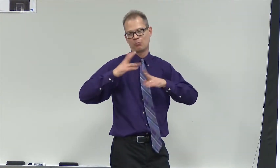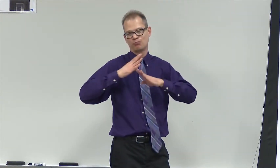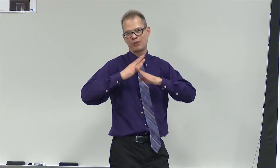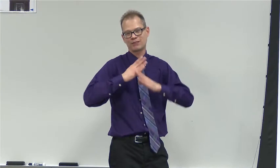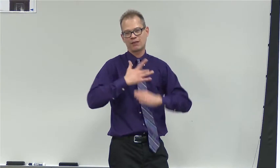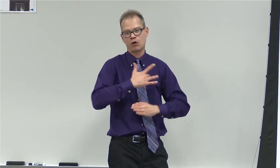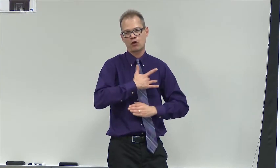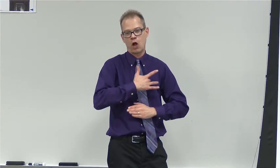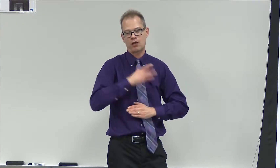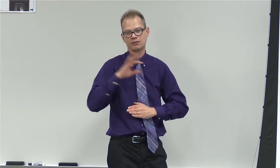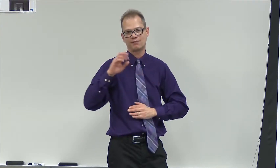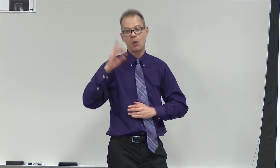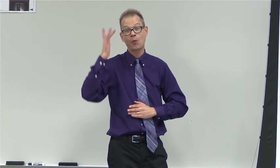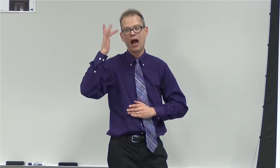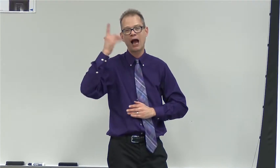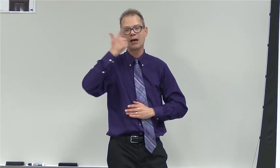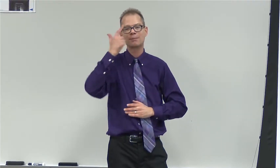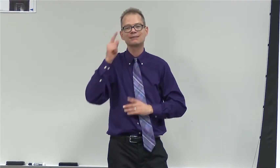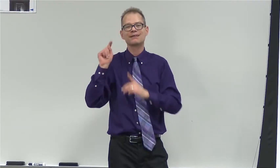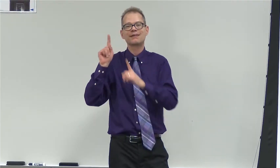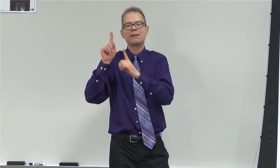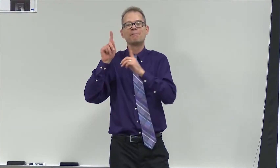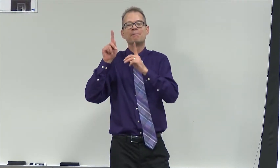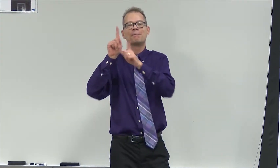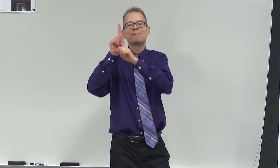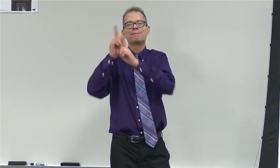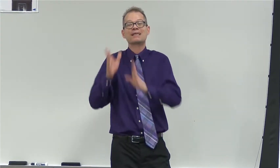for preventative cardiology.